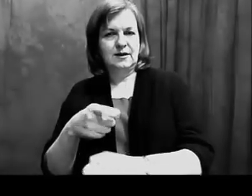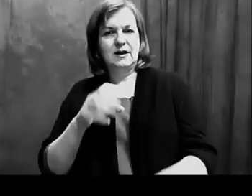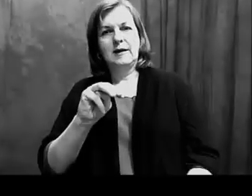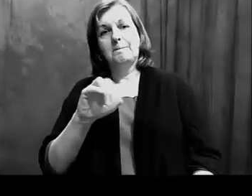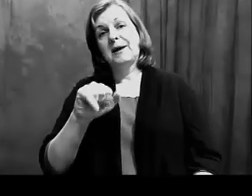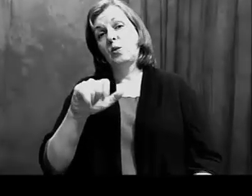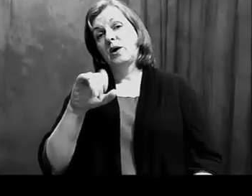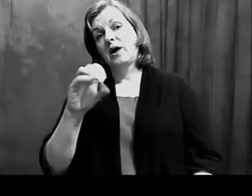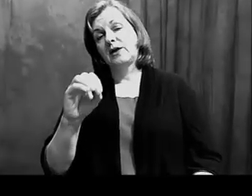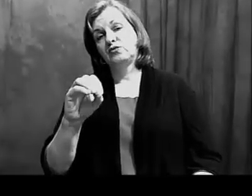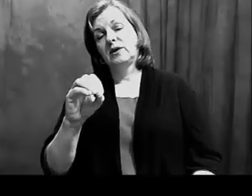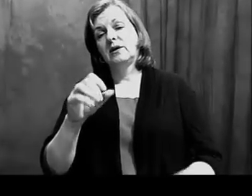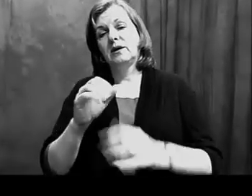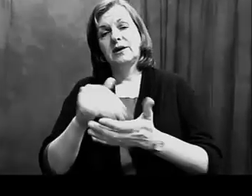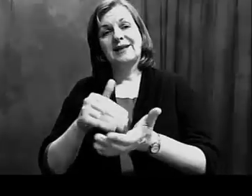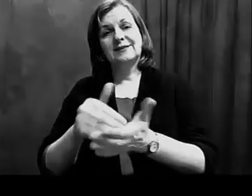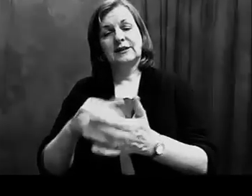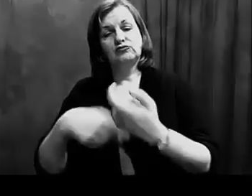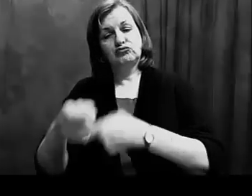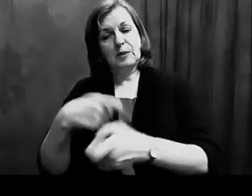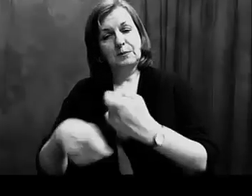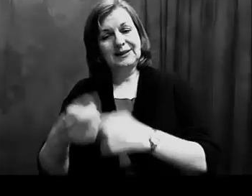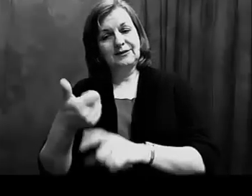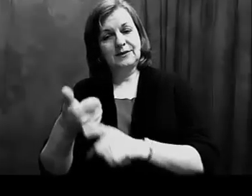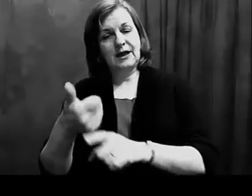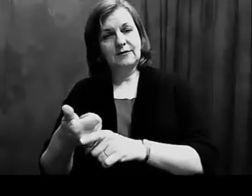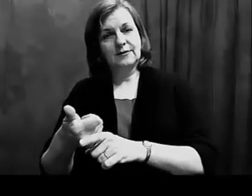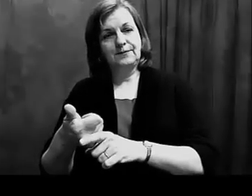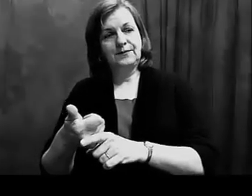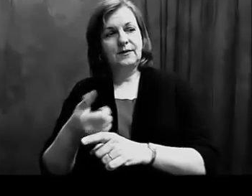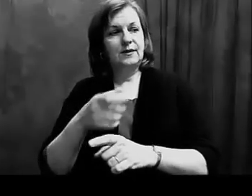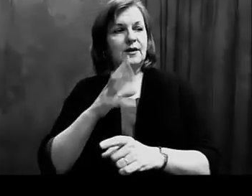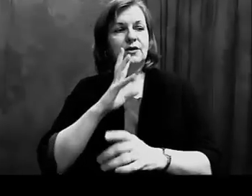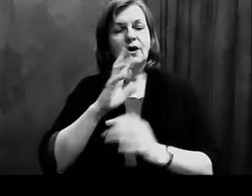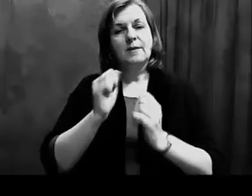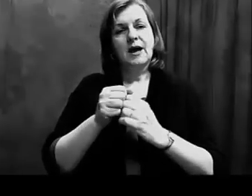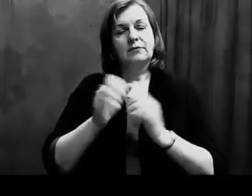and they will need to be replaced -- the mitochondria are constantly working to replace themselves